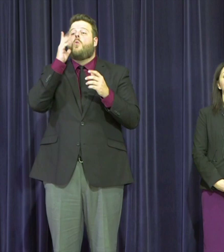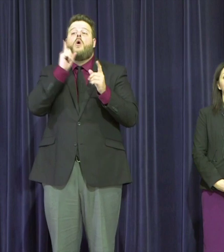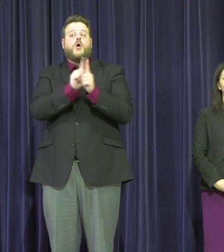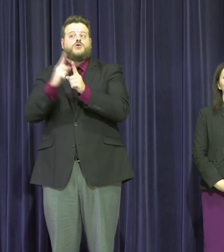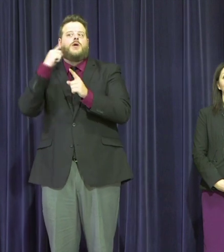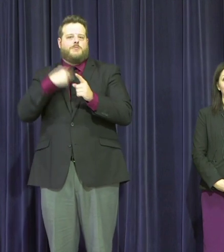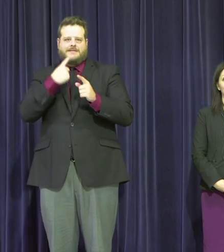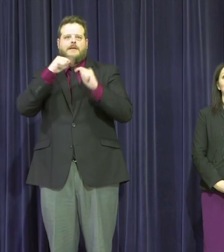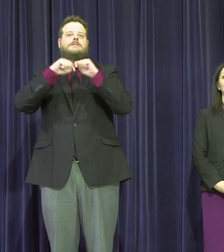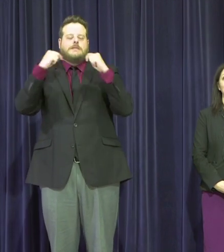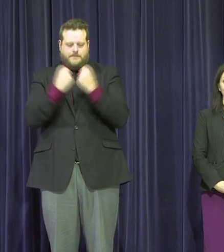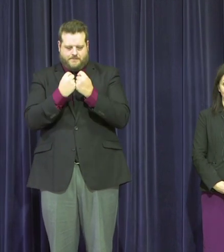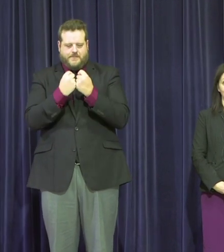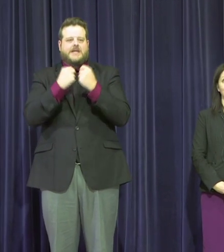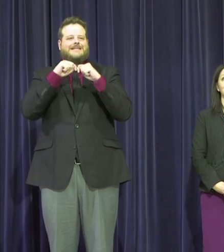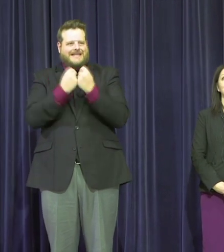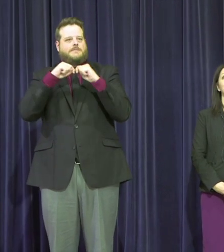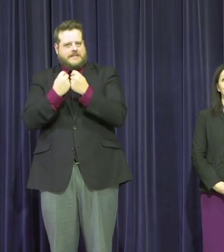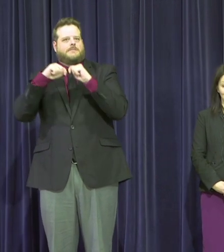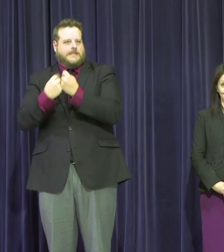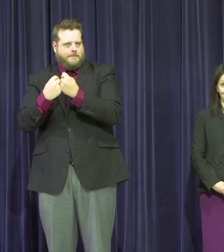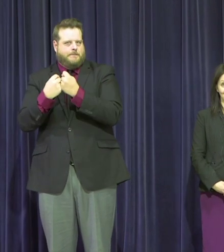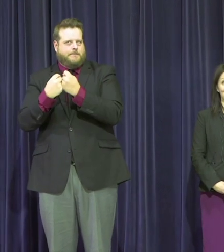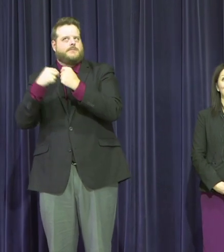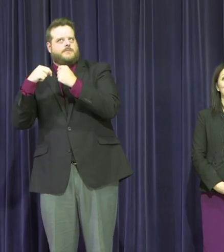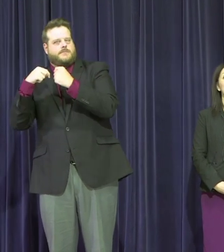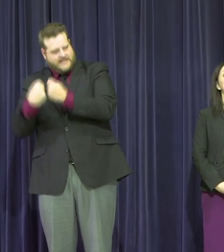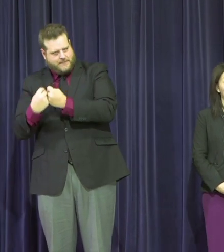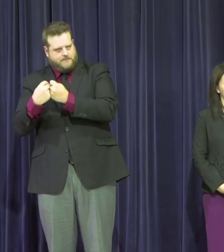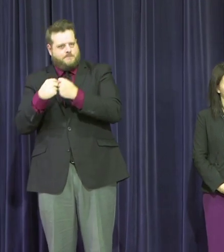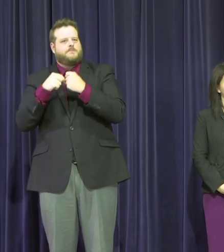Team.